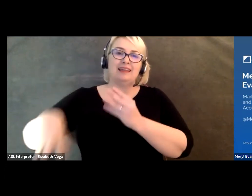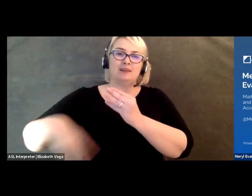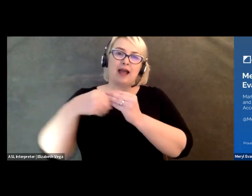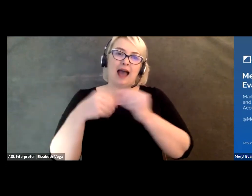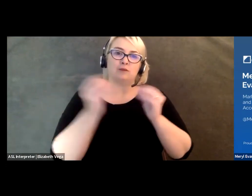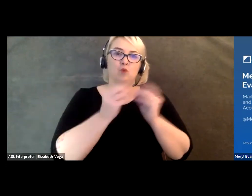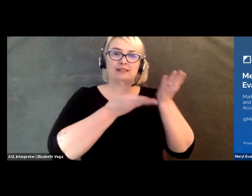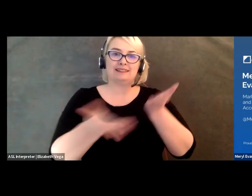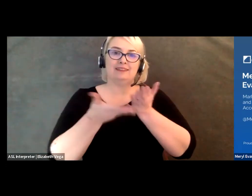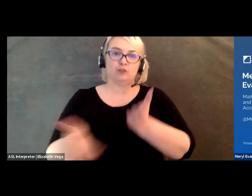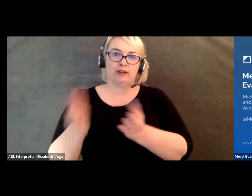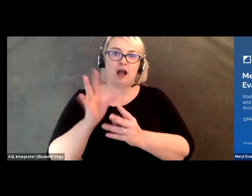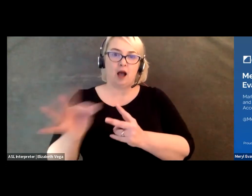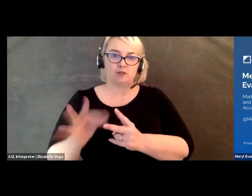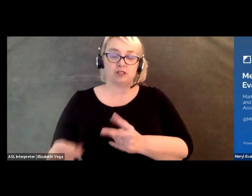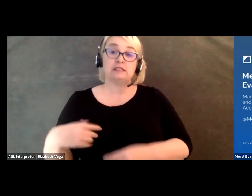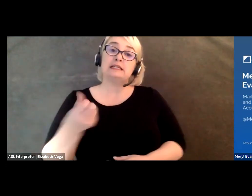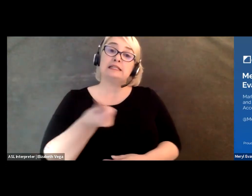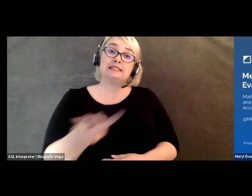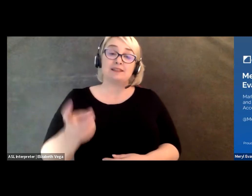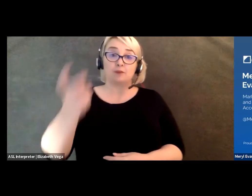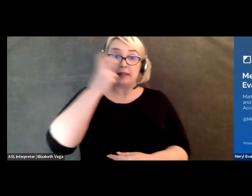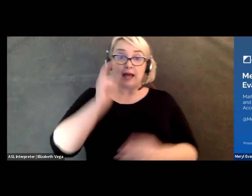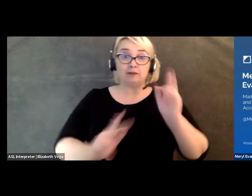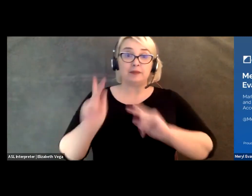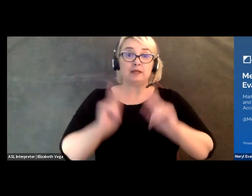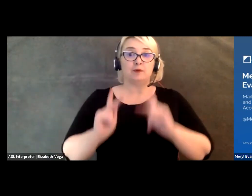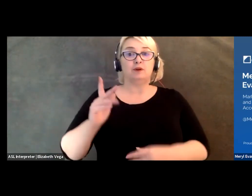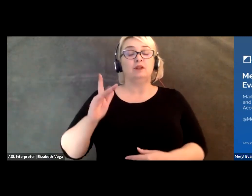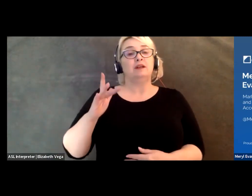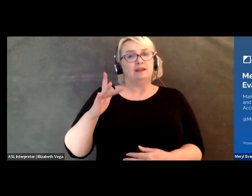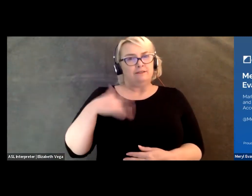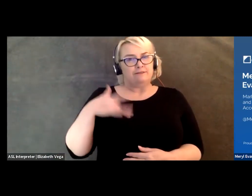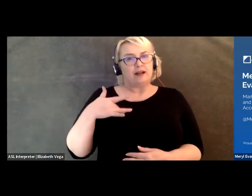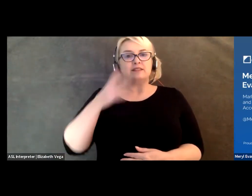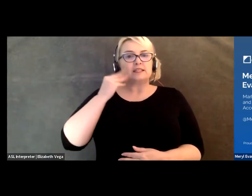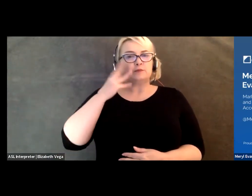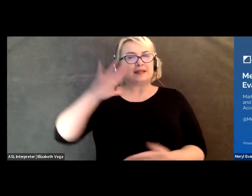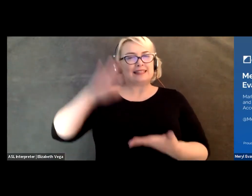Several people said they experienced less anxiety because they don't have to worry